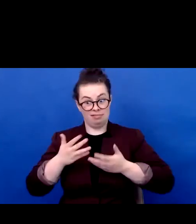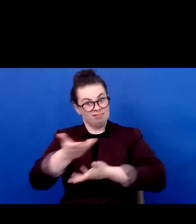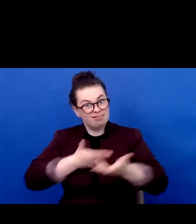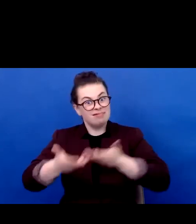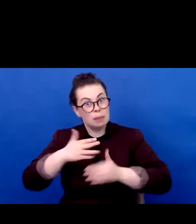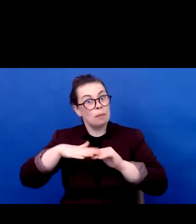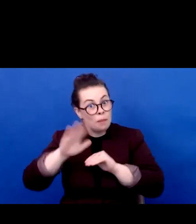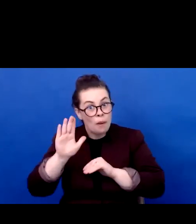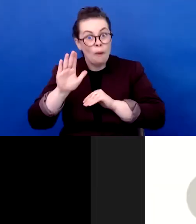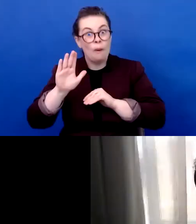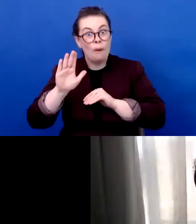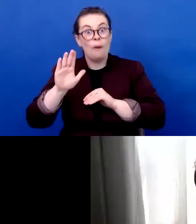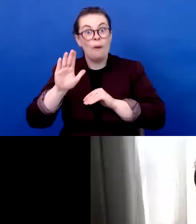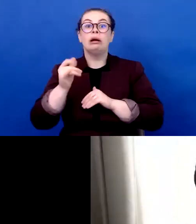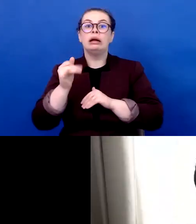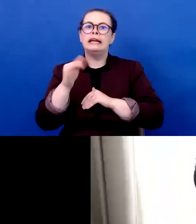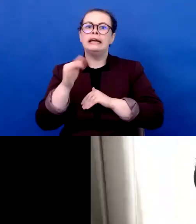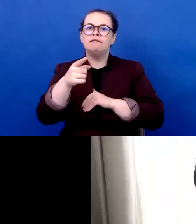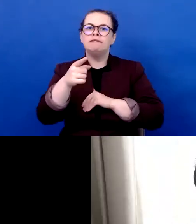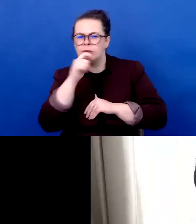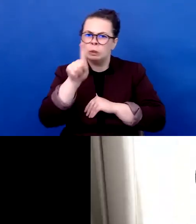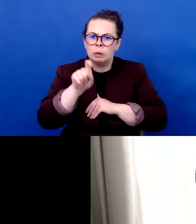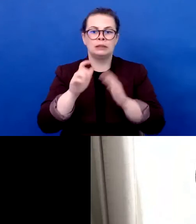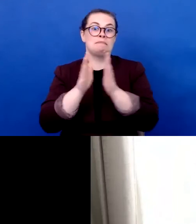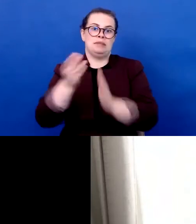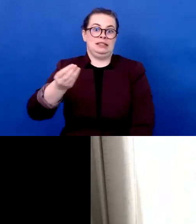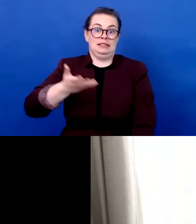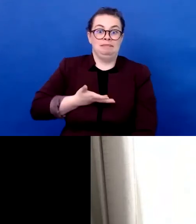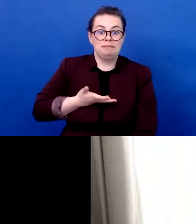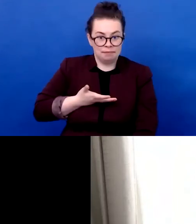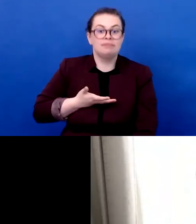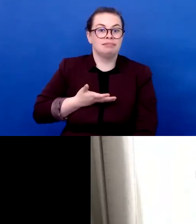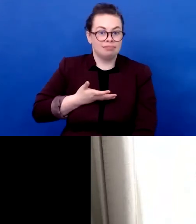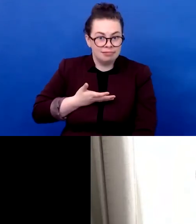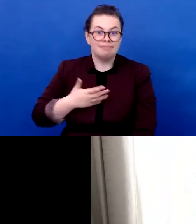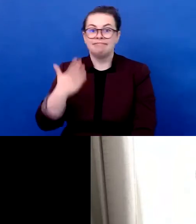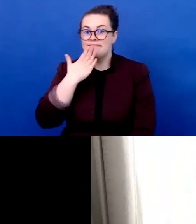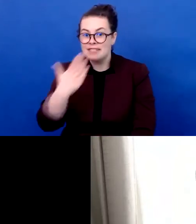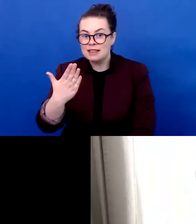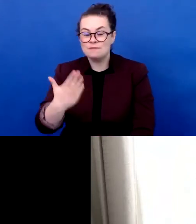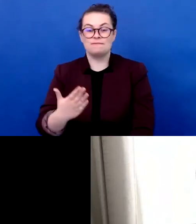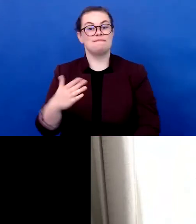so do not hesitate if you have uh to share with us so many questions thank you back to you mohammed